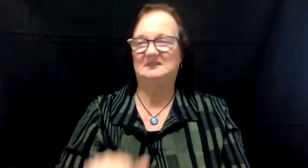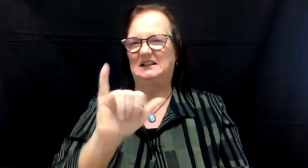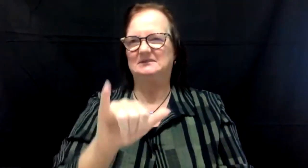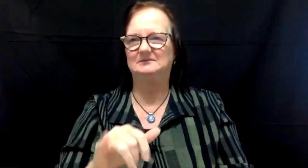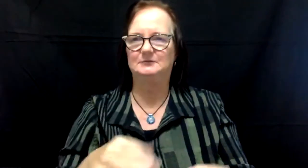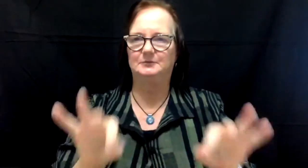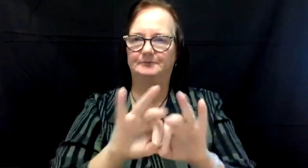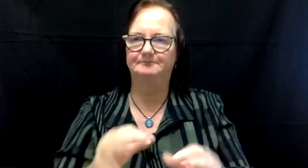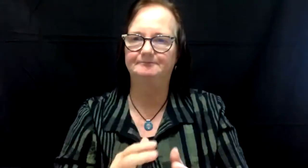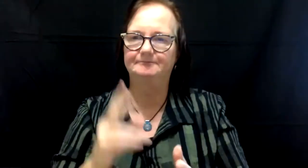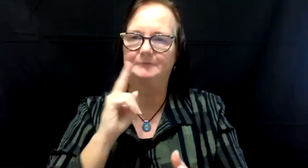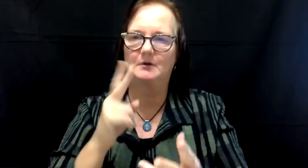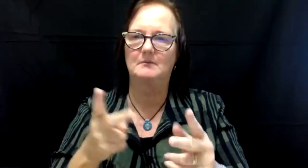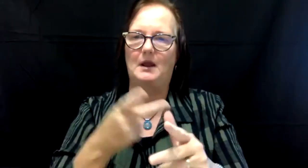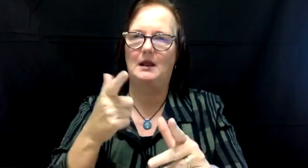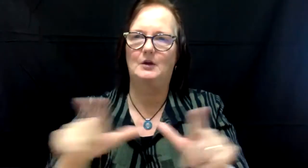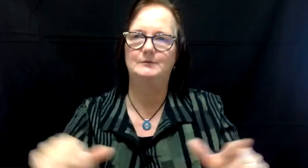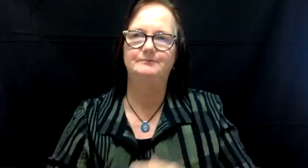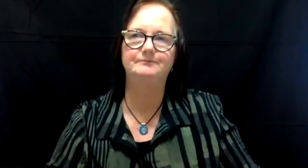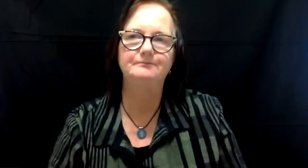So all that is why bilingualism is important.